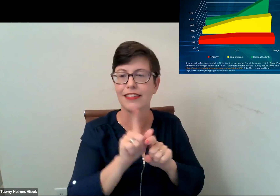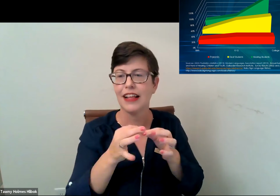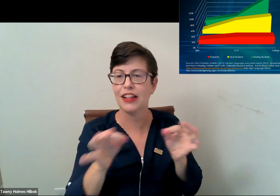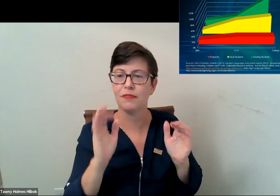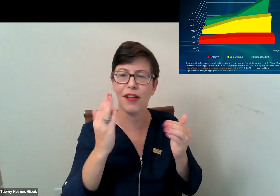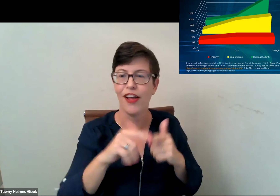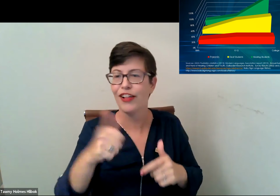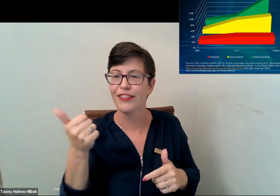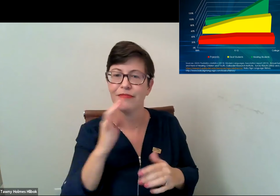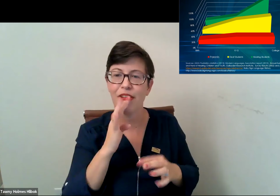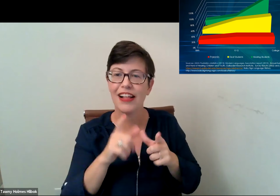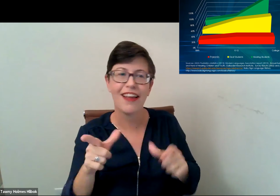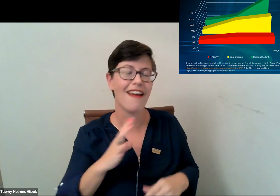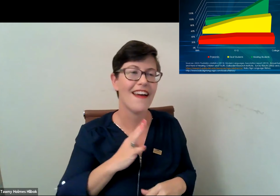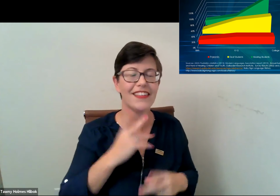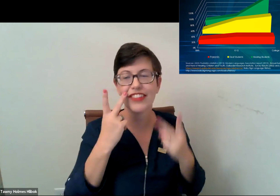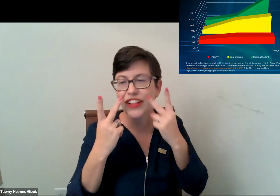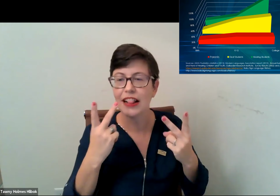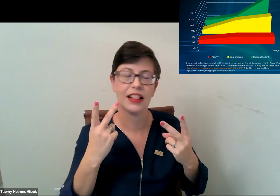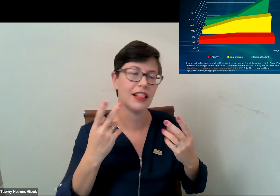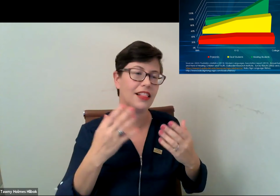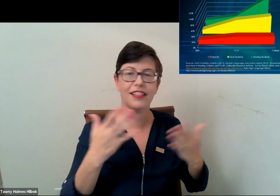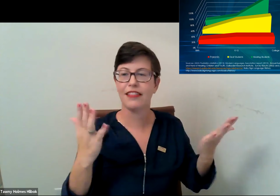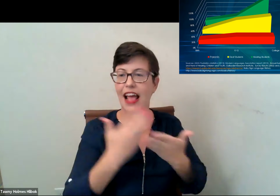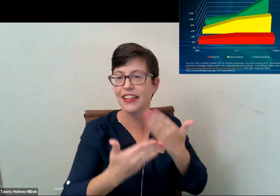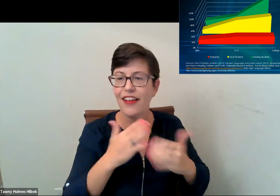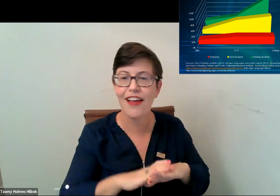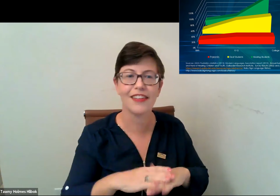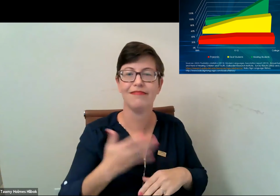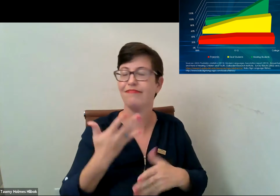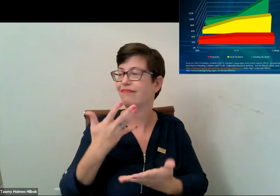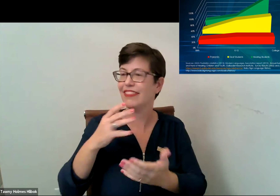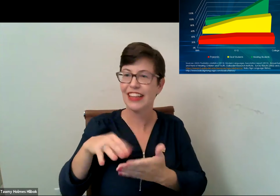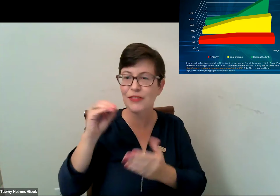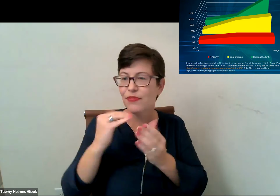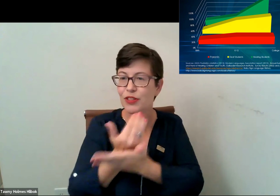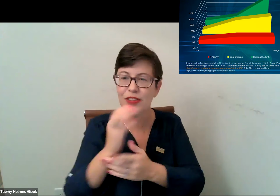a lot of pros to learning asl language, as well as spoken language visual it's very hands on.